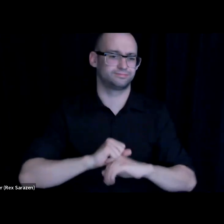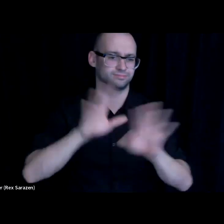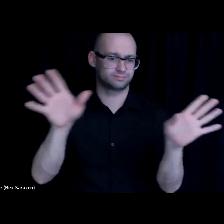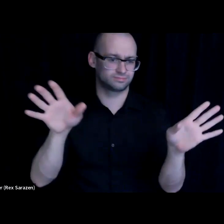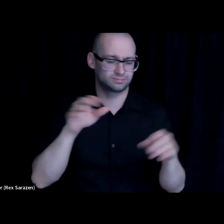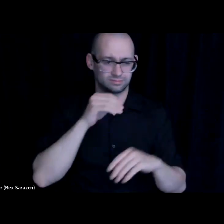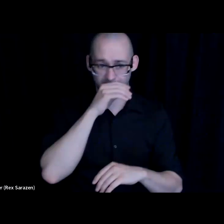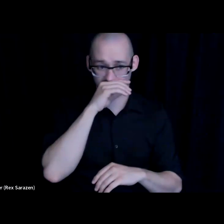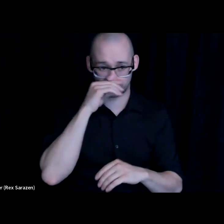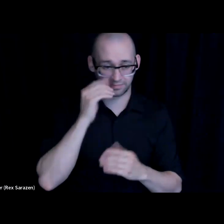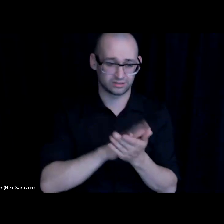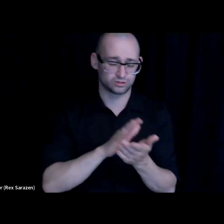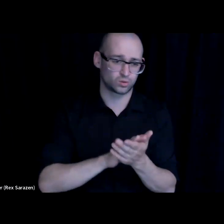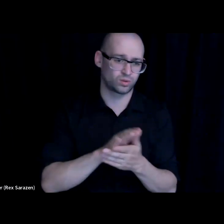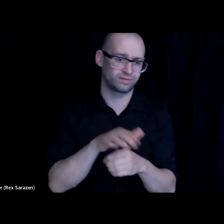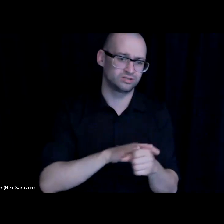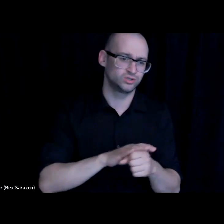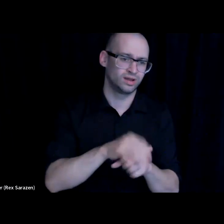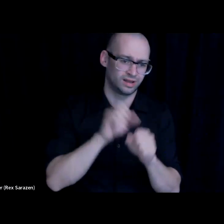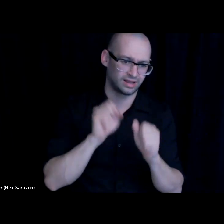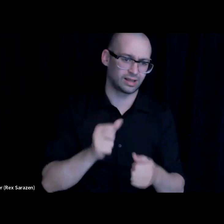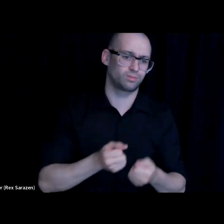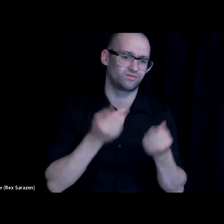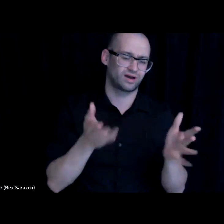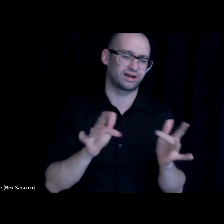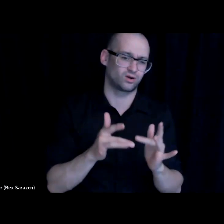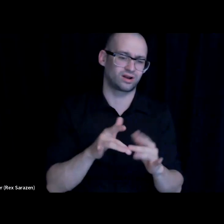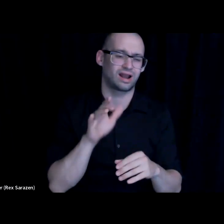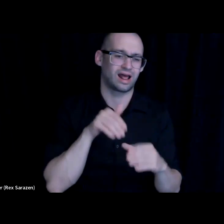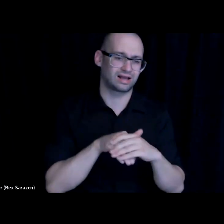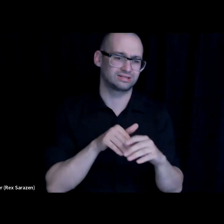provide that Internet access to the home. Now we're moving to the Affordable Connectivity